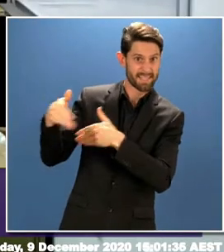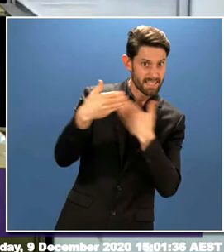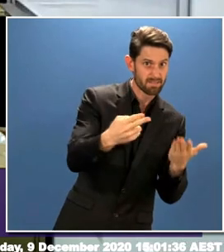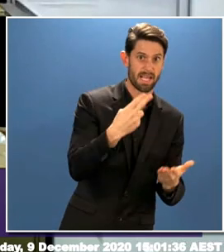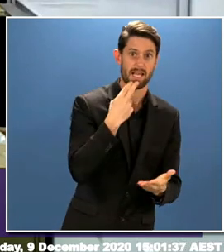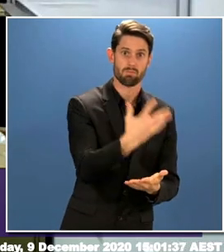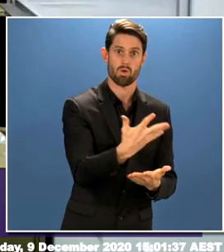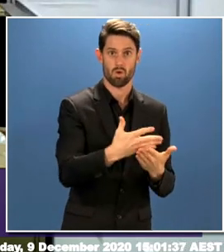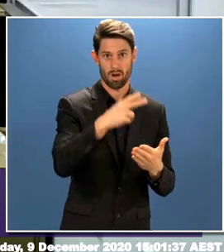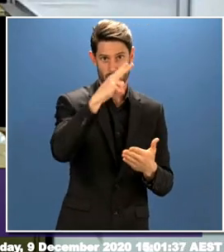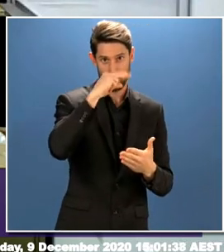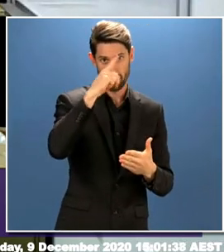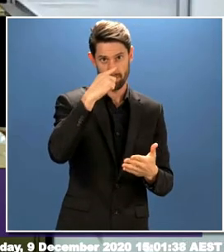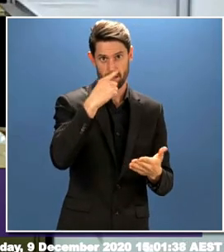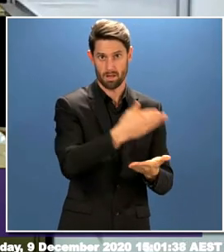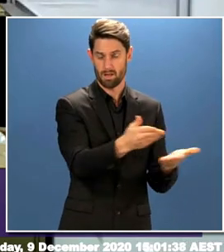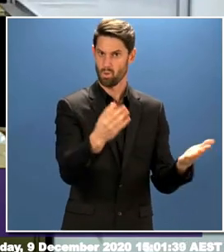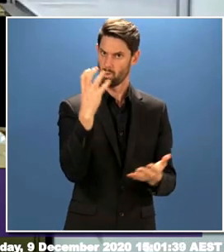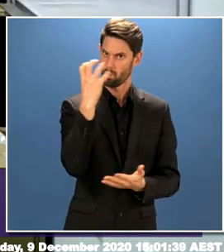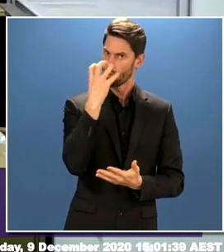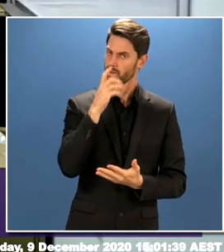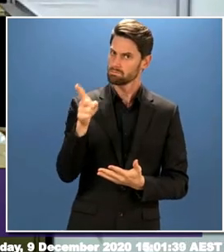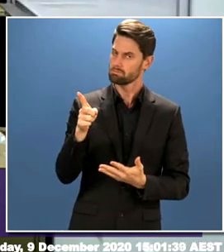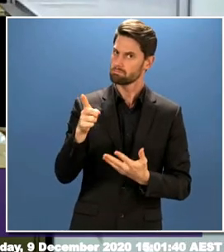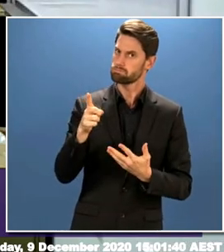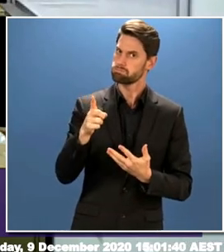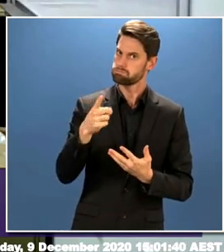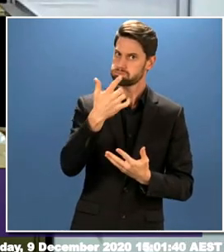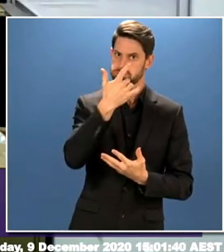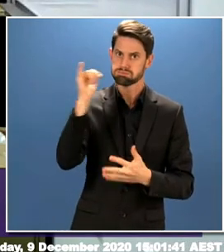Alright, so to reach that conclusion, you and some colleagues undertook some